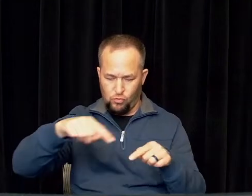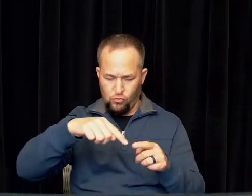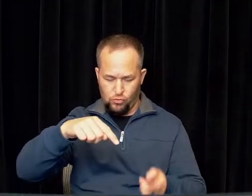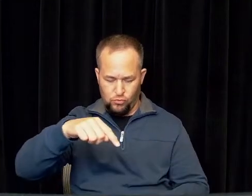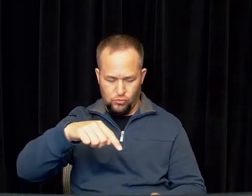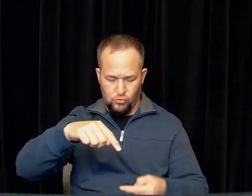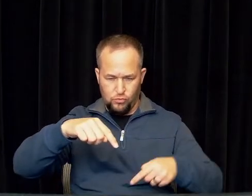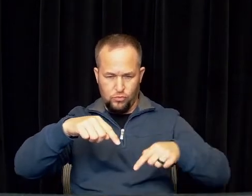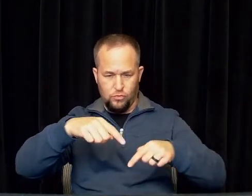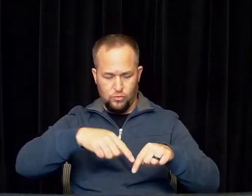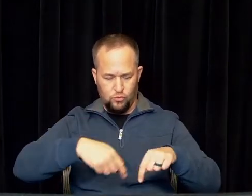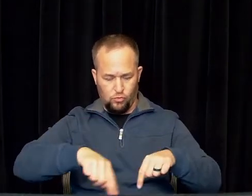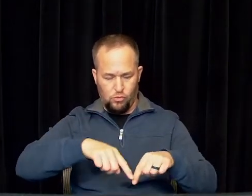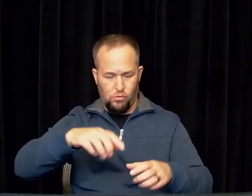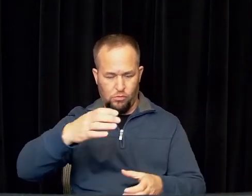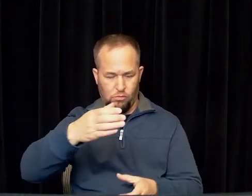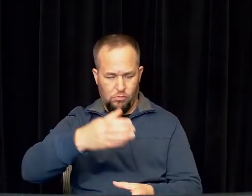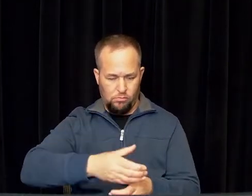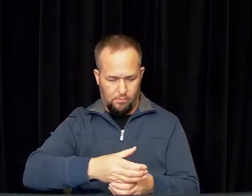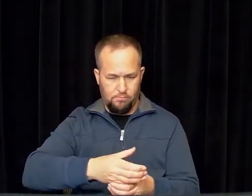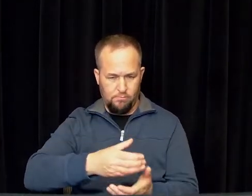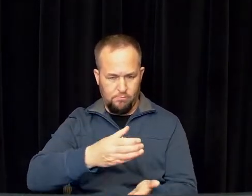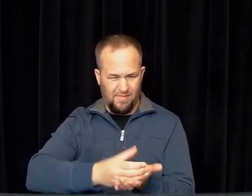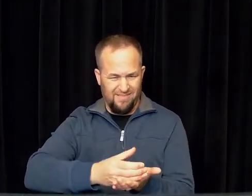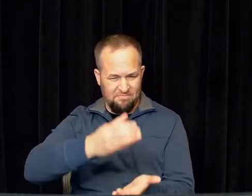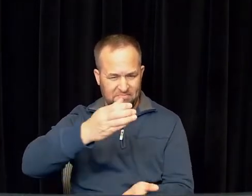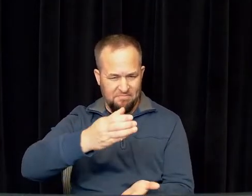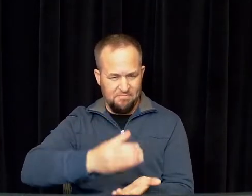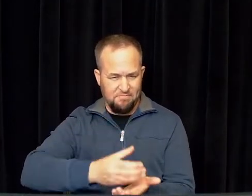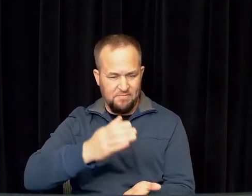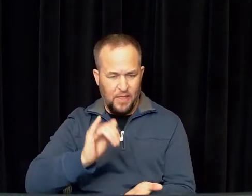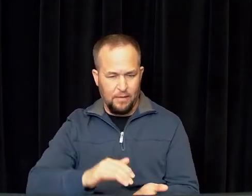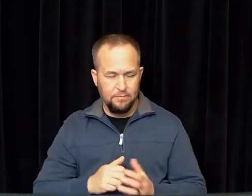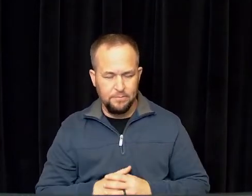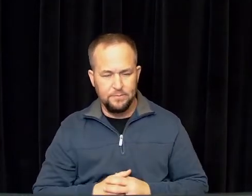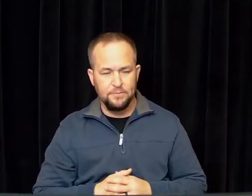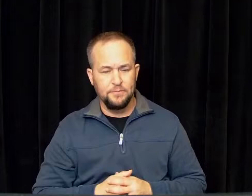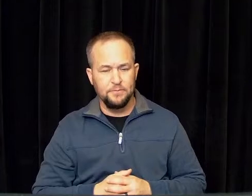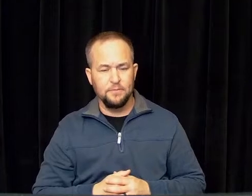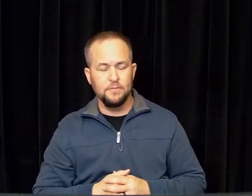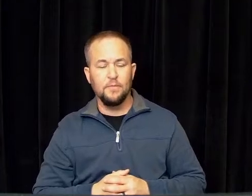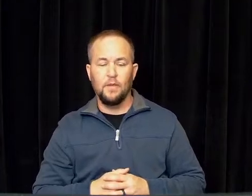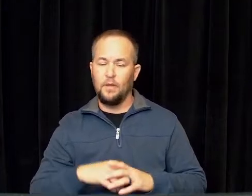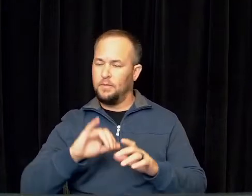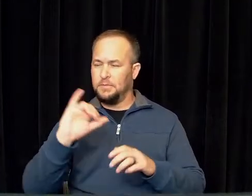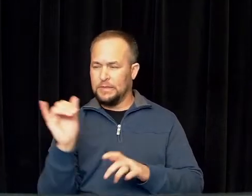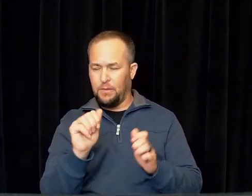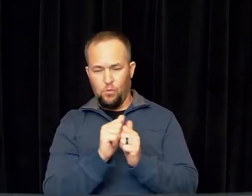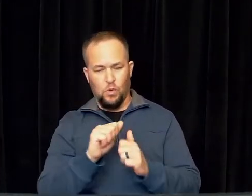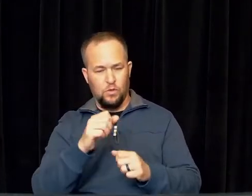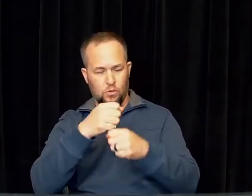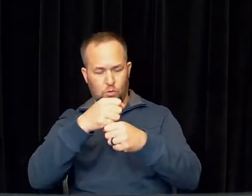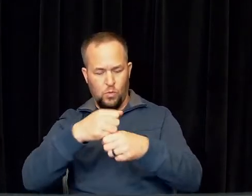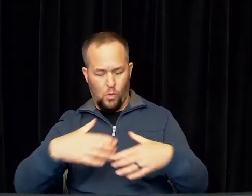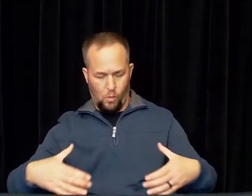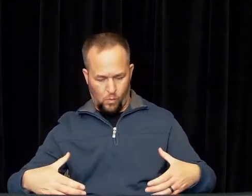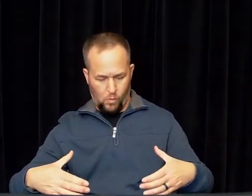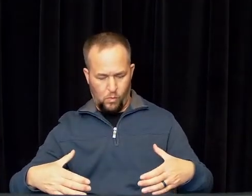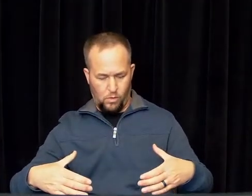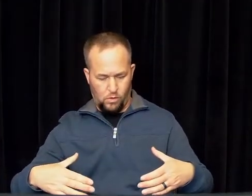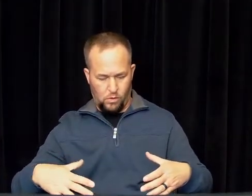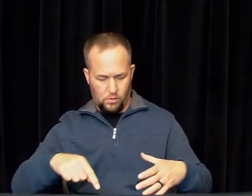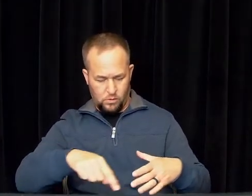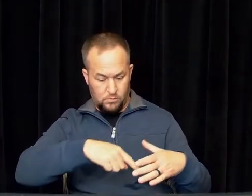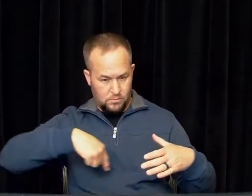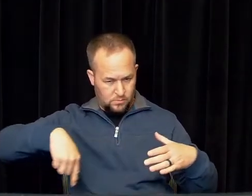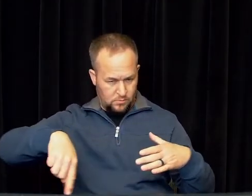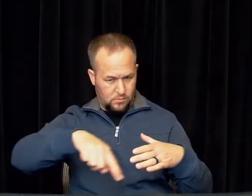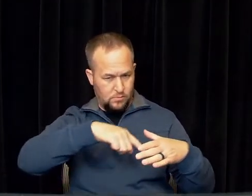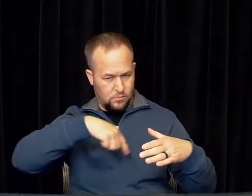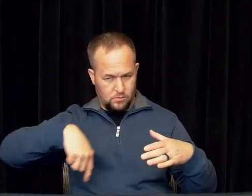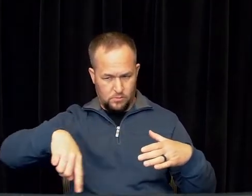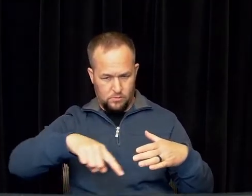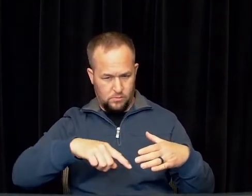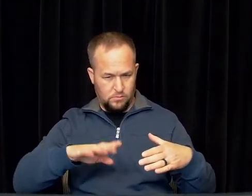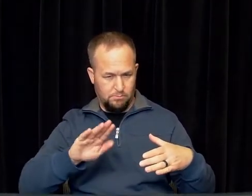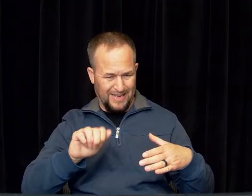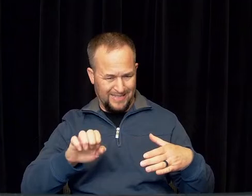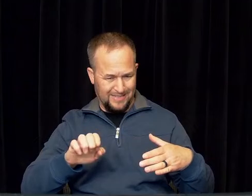rectangular prism, it can be a circular cylinder. Same thing with the cone. It has a circular base